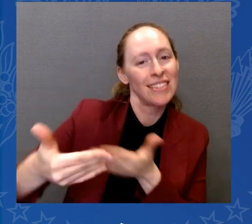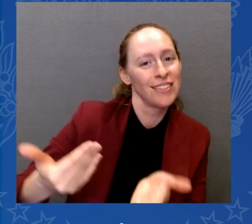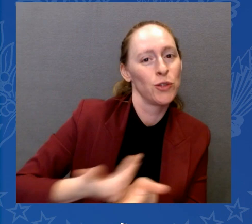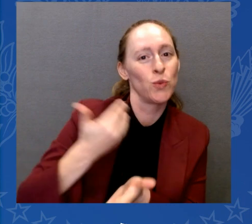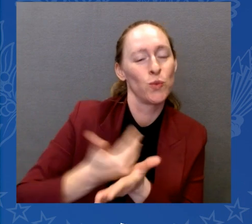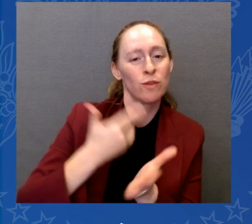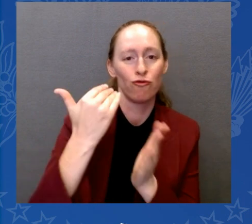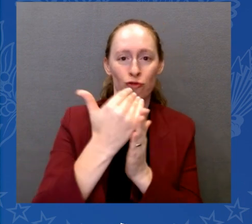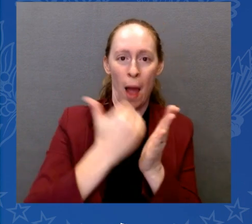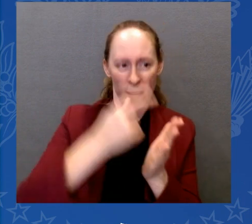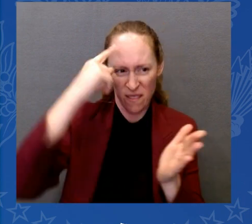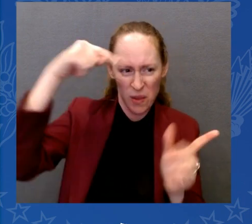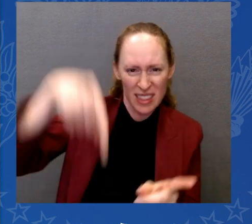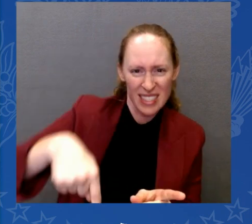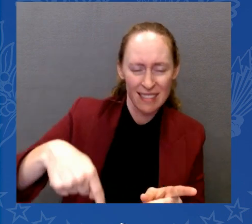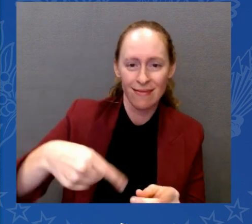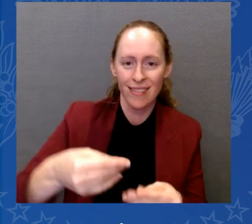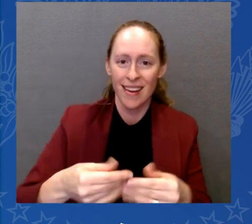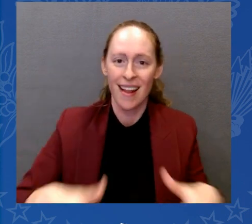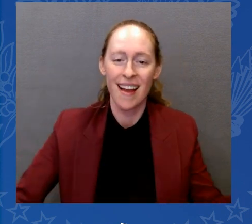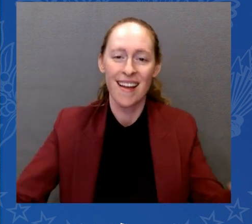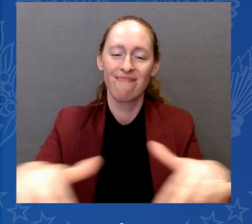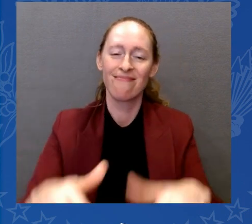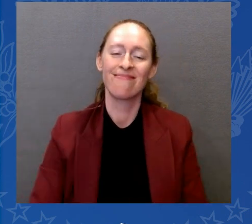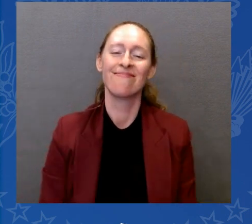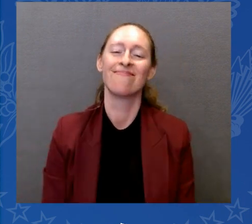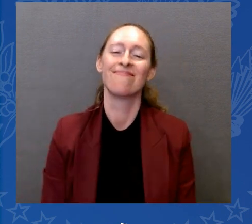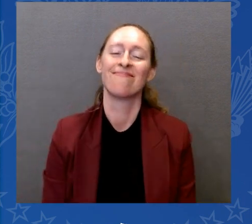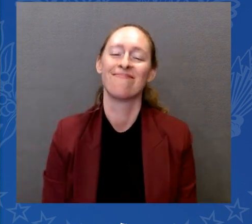The story of America, the beautiful. Please welcome President Joe Biden.